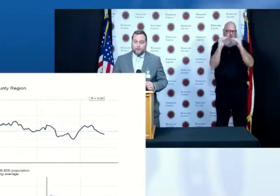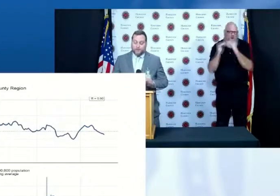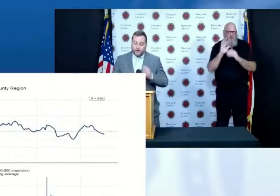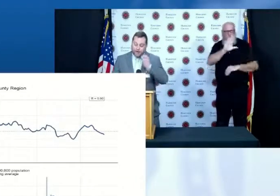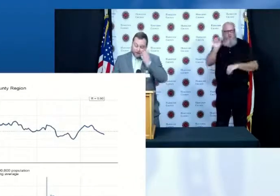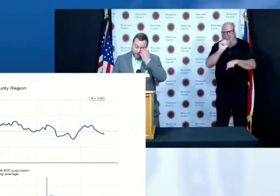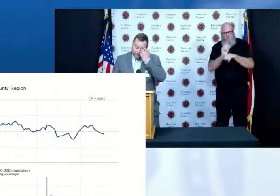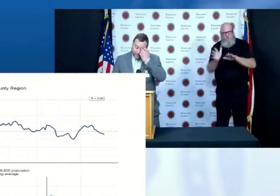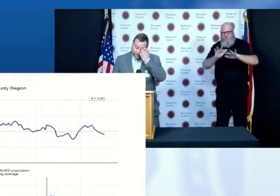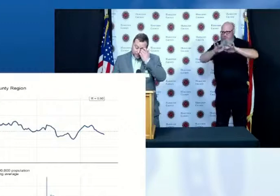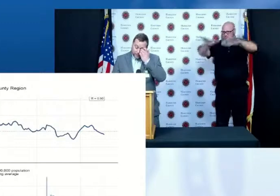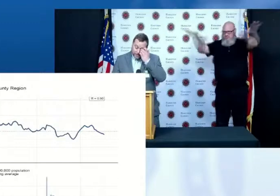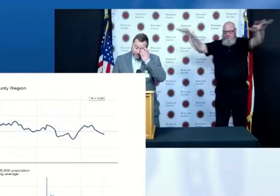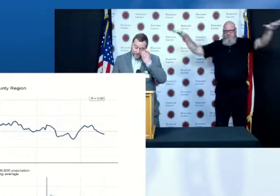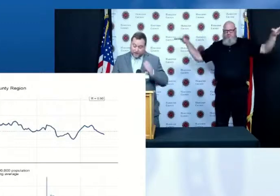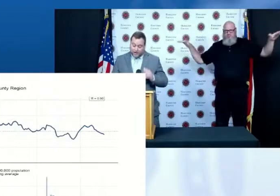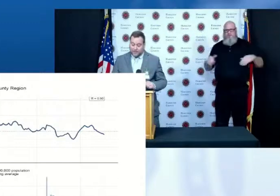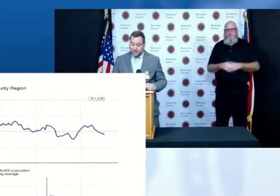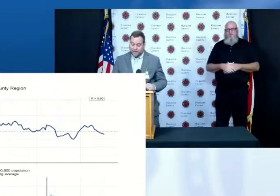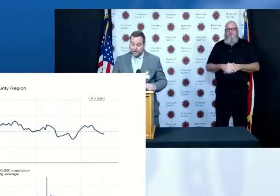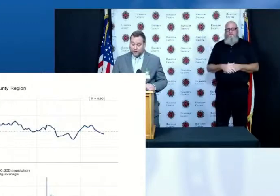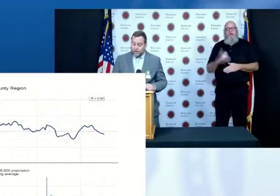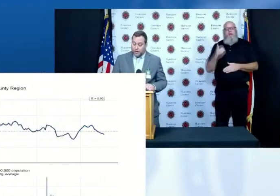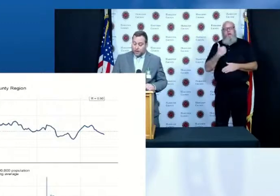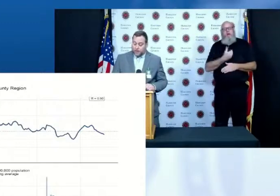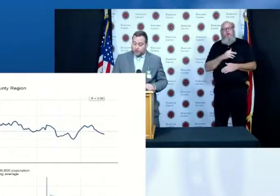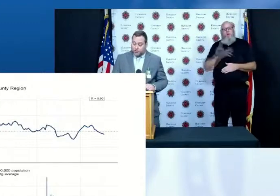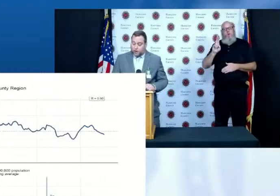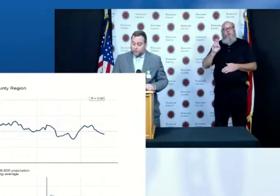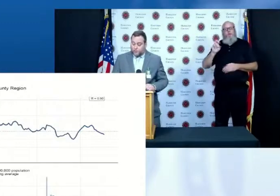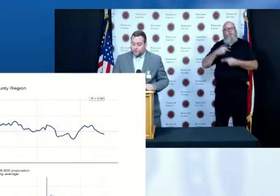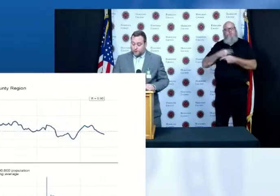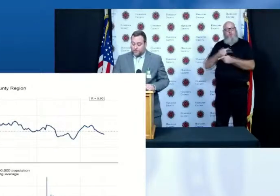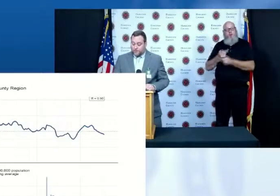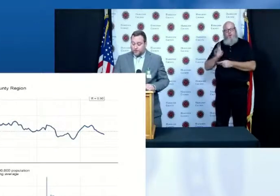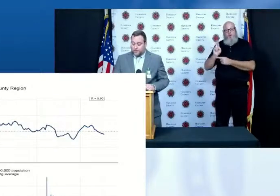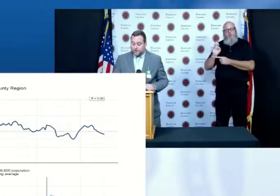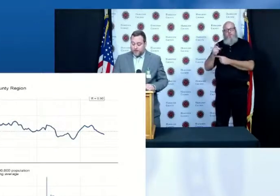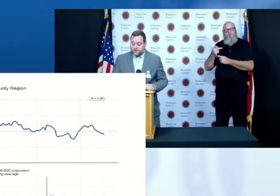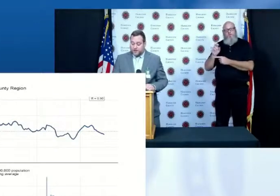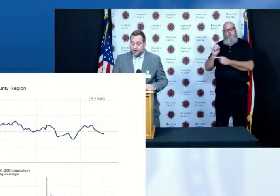seen a decrease in the number of cases in Hamilton County so our reproductive number ties to that